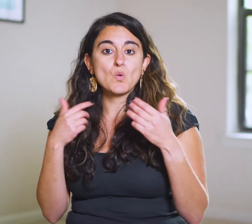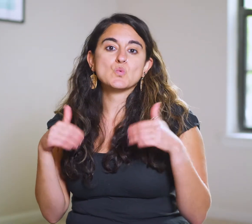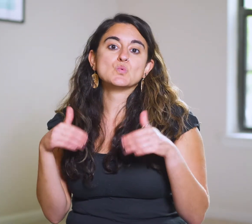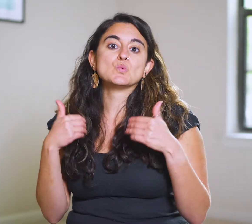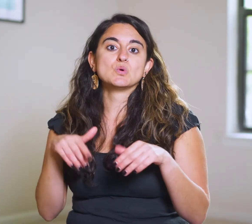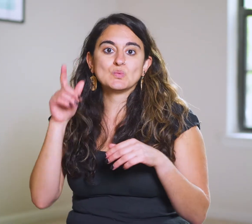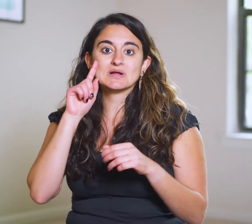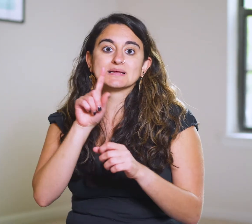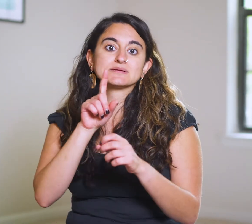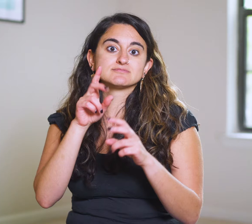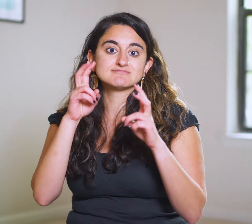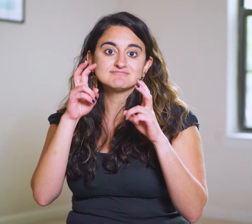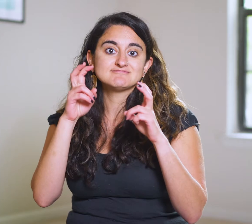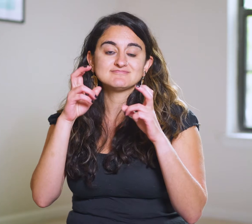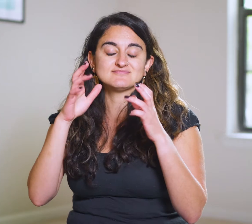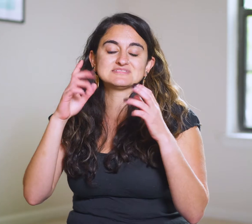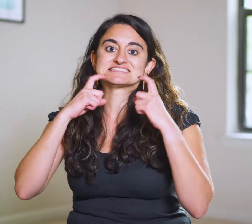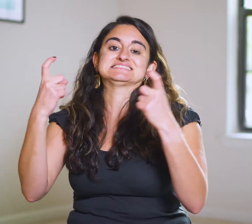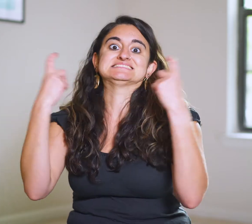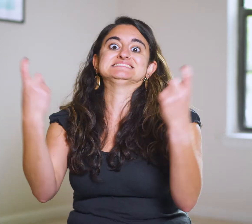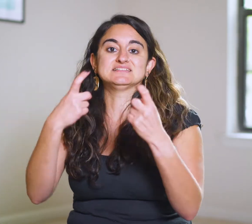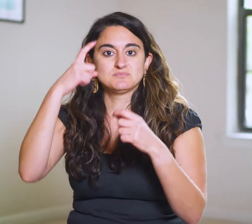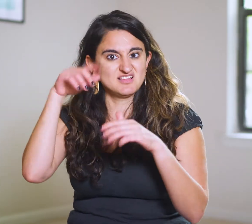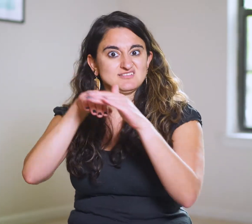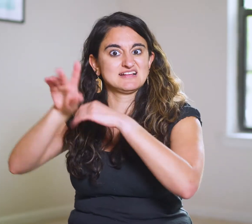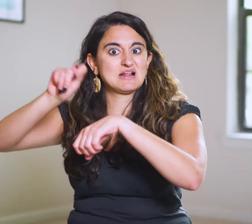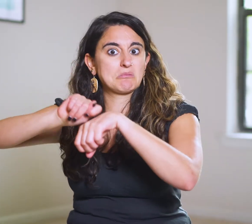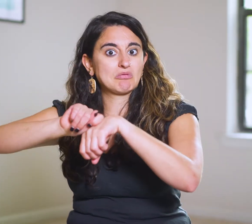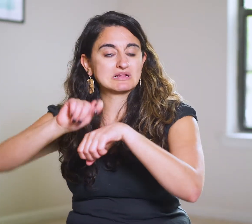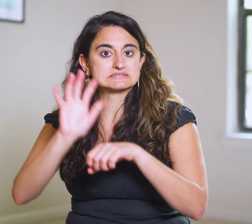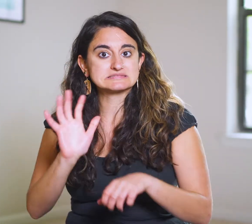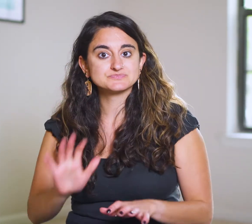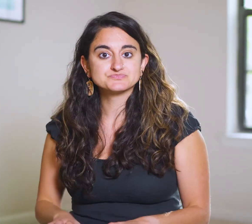he would’ve committed an egregious sin.